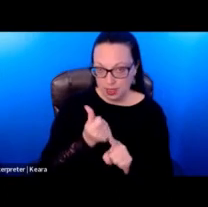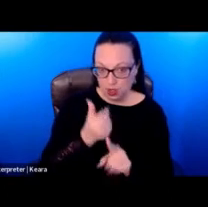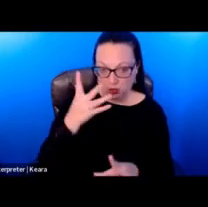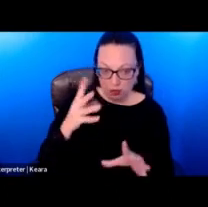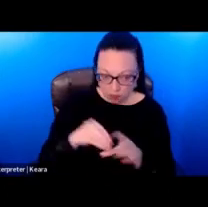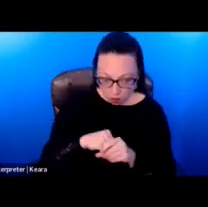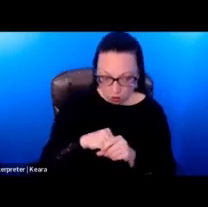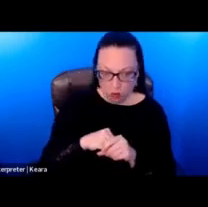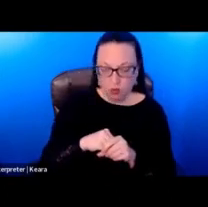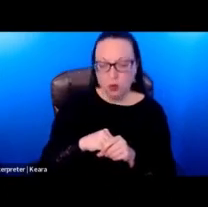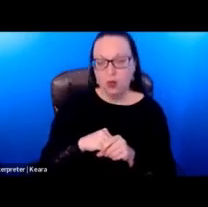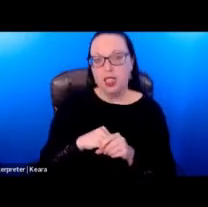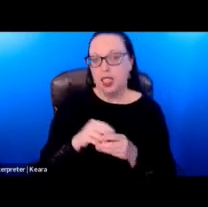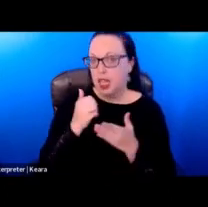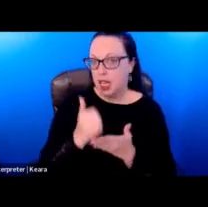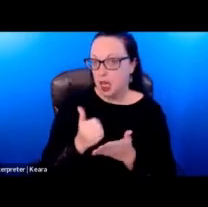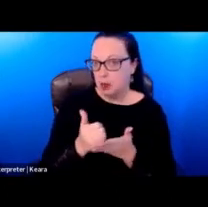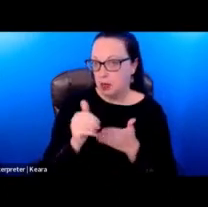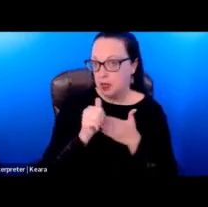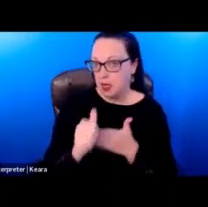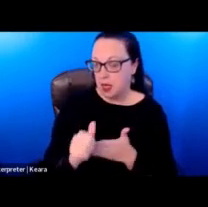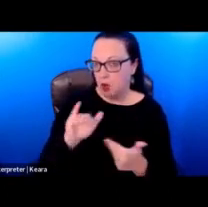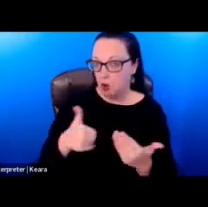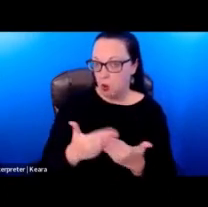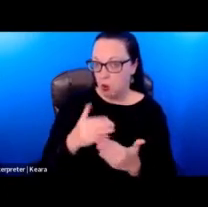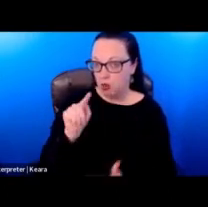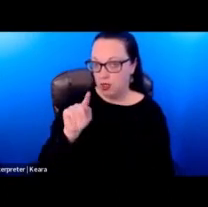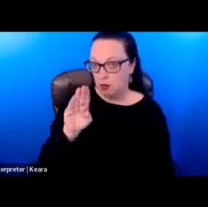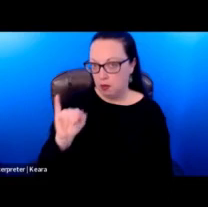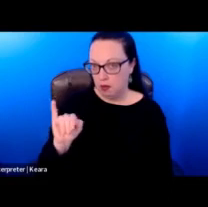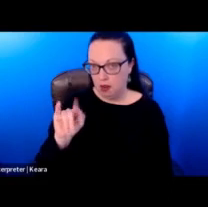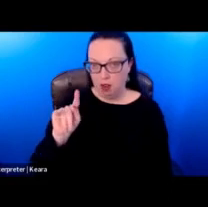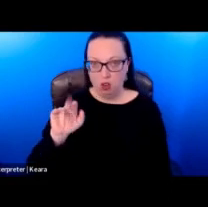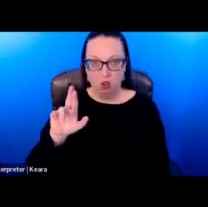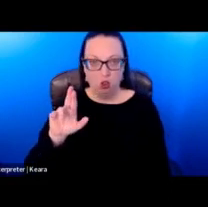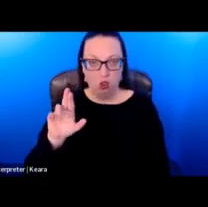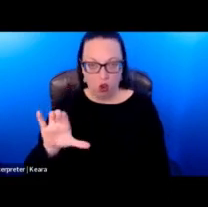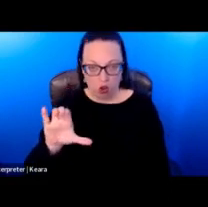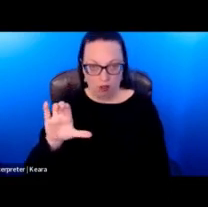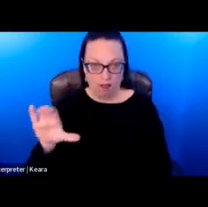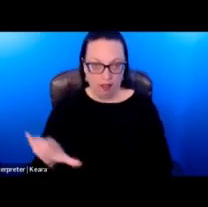guide all of the TBI TARC activities. We like to practice the philosophy of nothing about